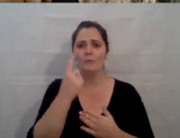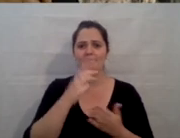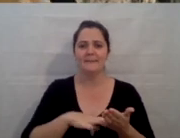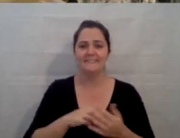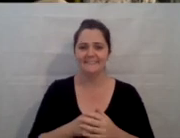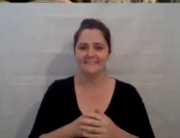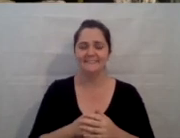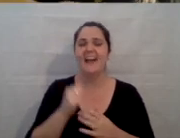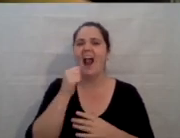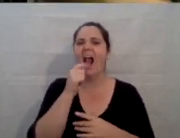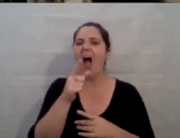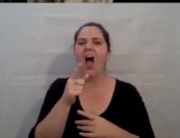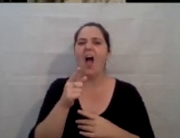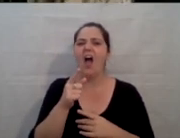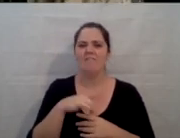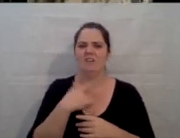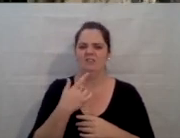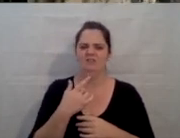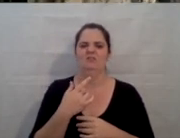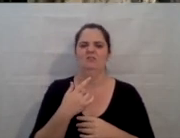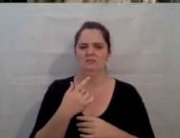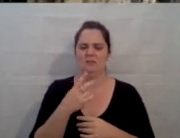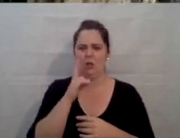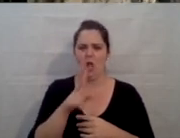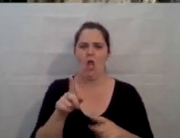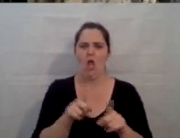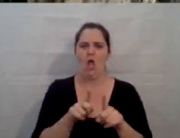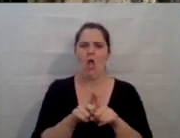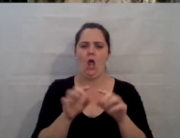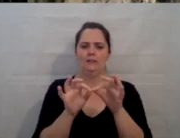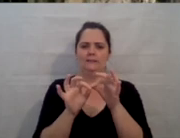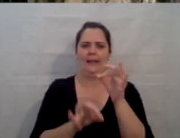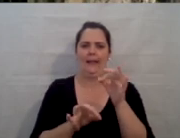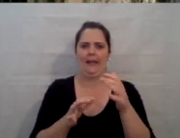It's not going to look like much – if it looks like a really glorious stick figure, you're doing brilliantly.